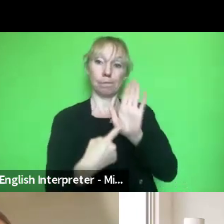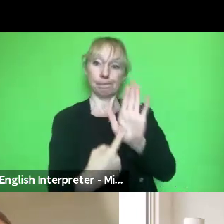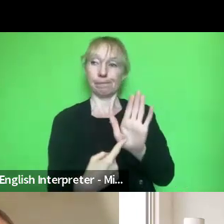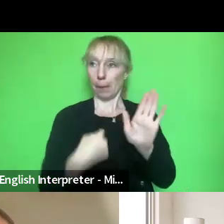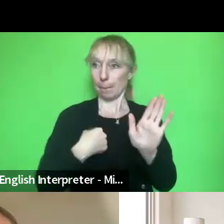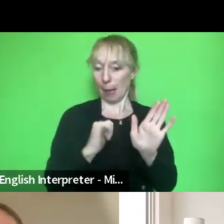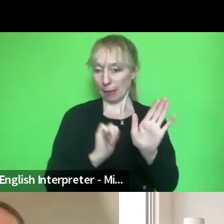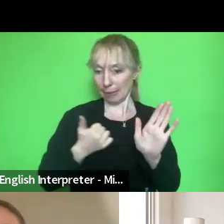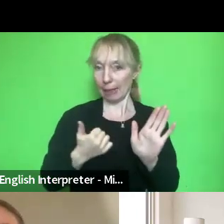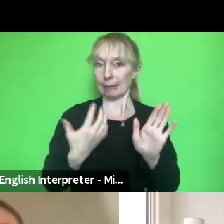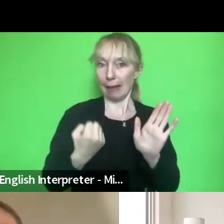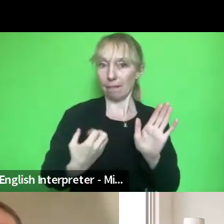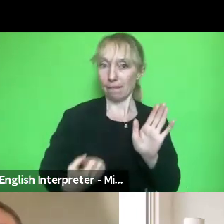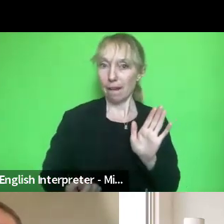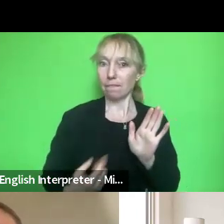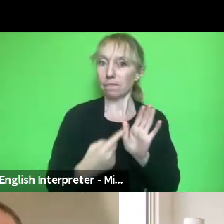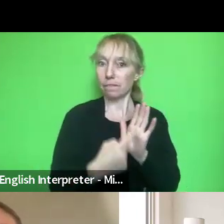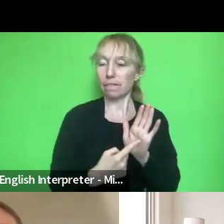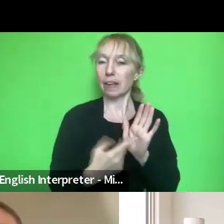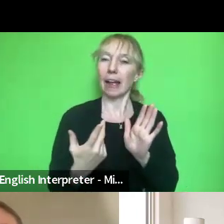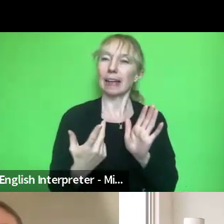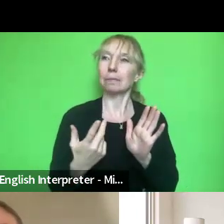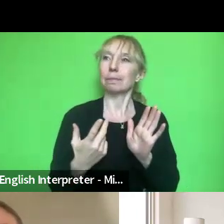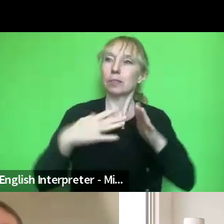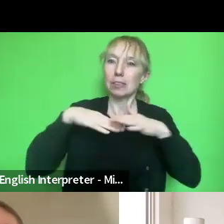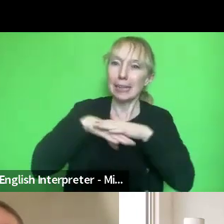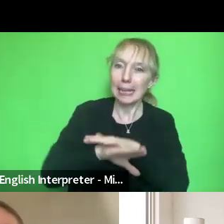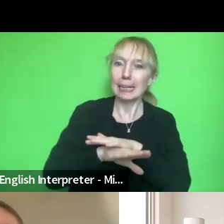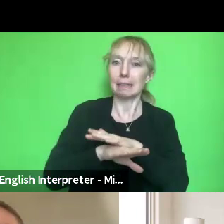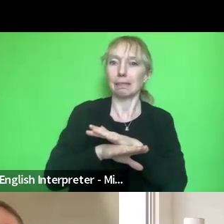any advice for kind of that entry level getting into the, the, this career?